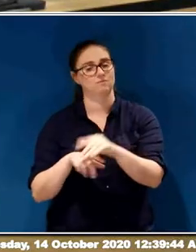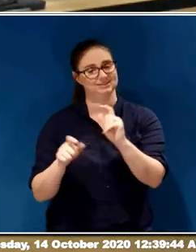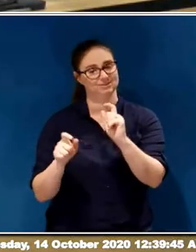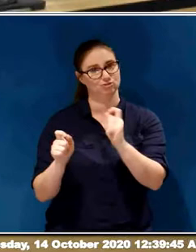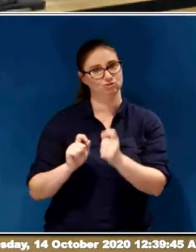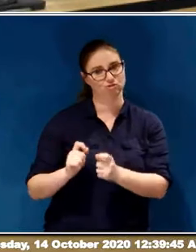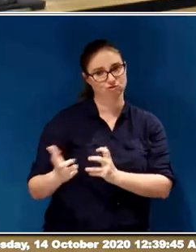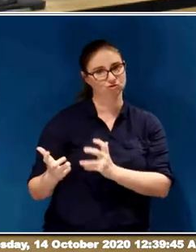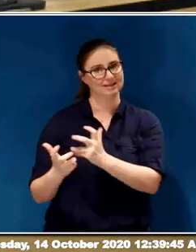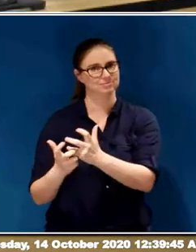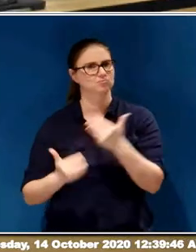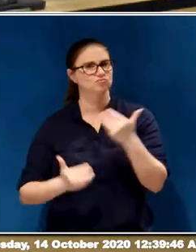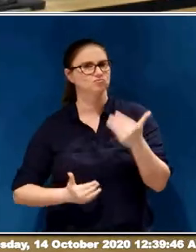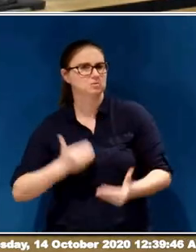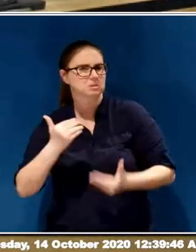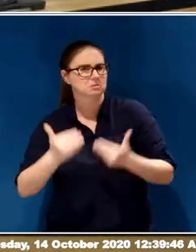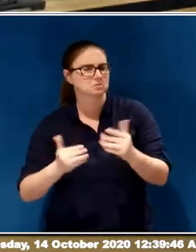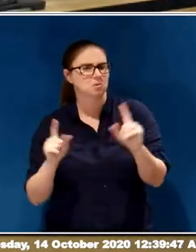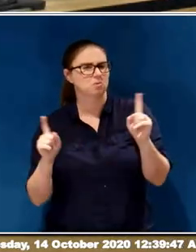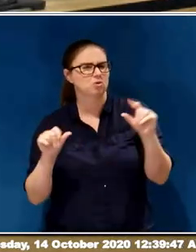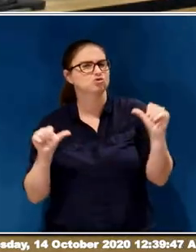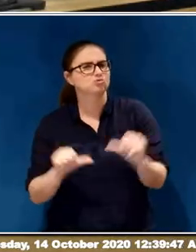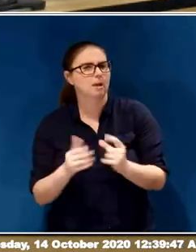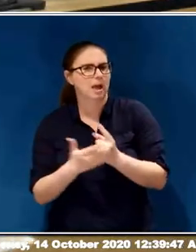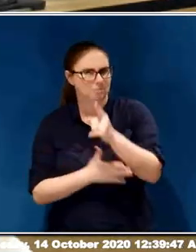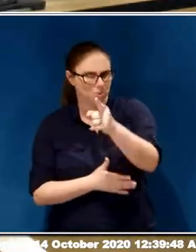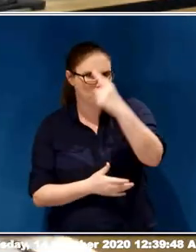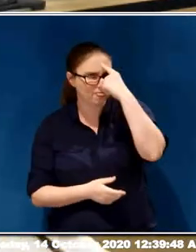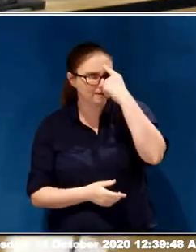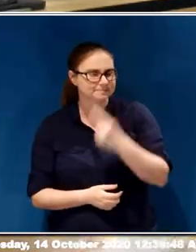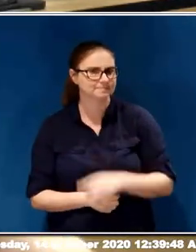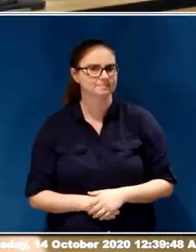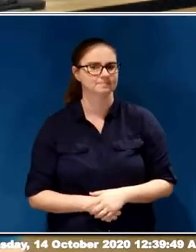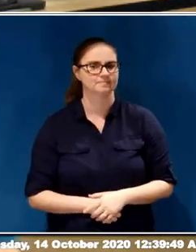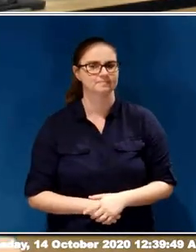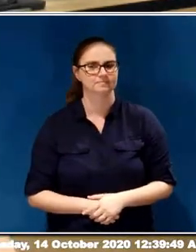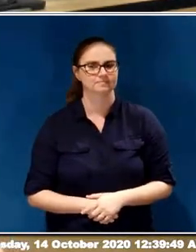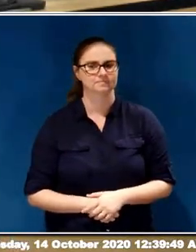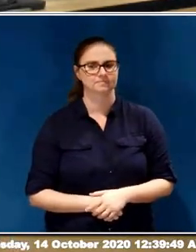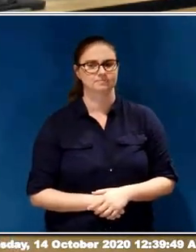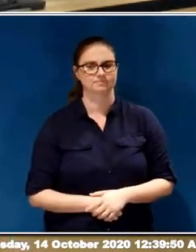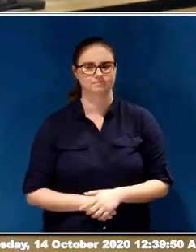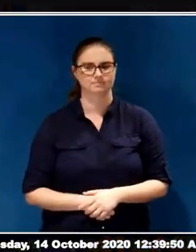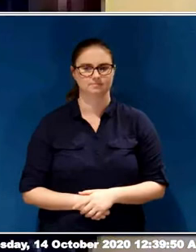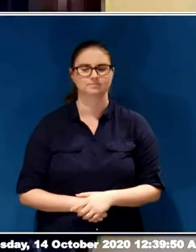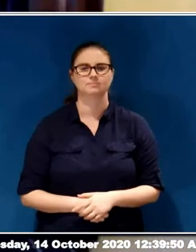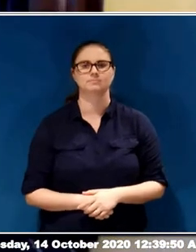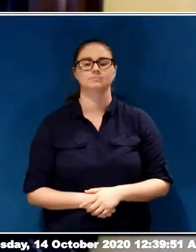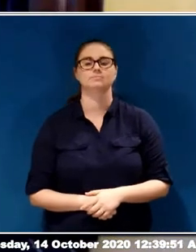DR de BRUIN: In practice, in ideal practice there should be two stages, a